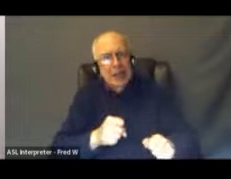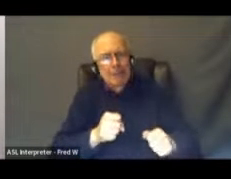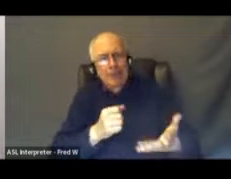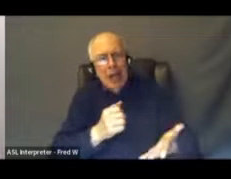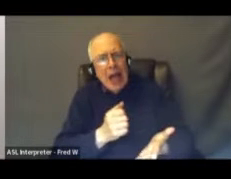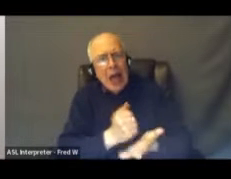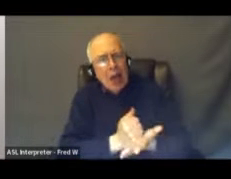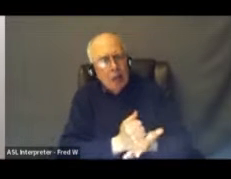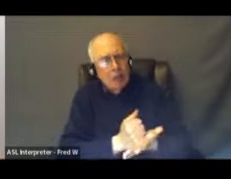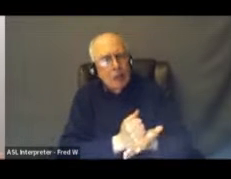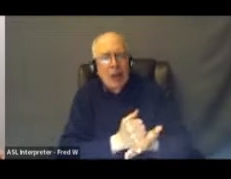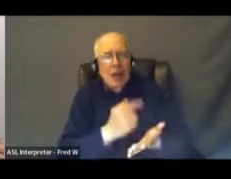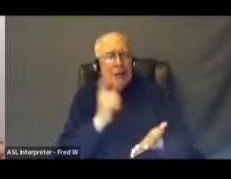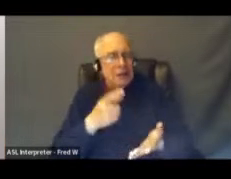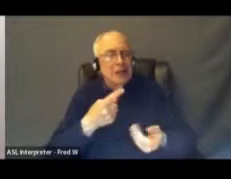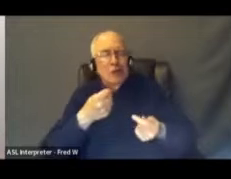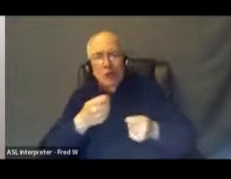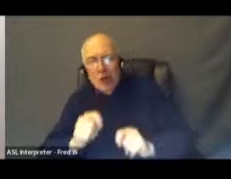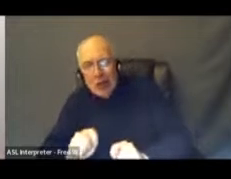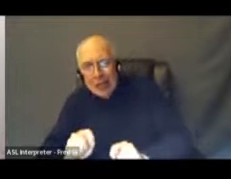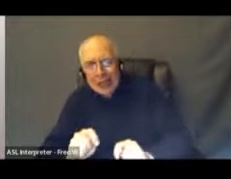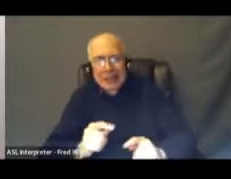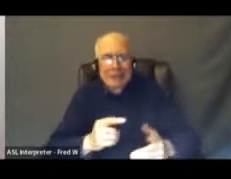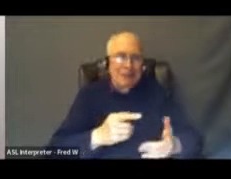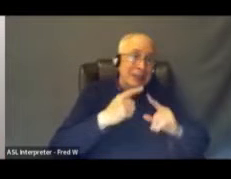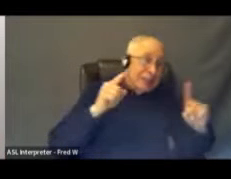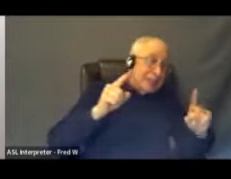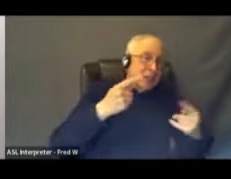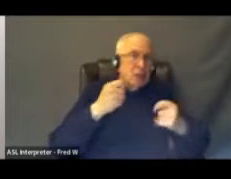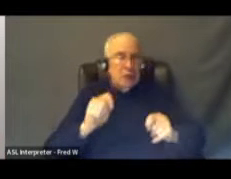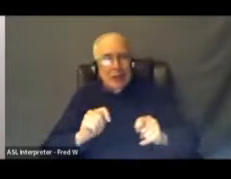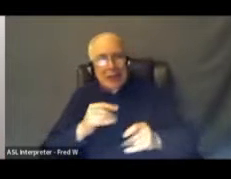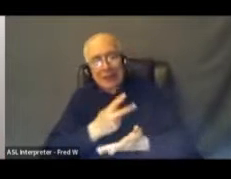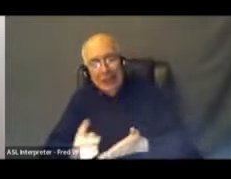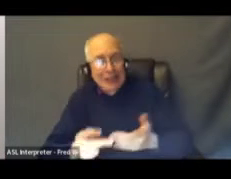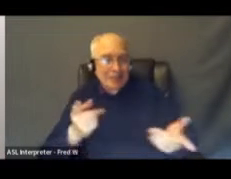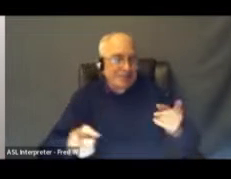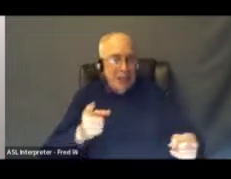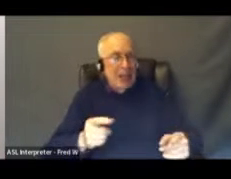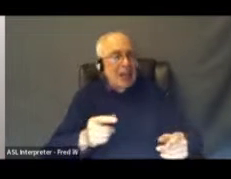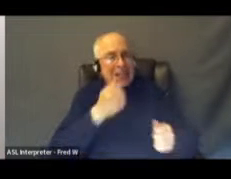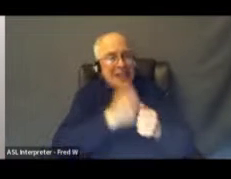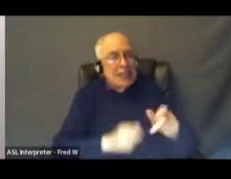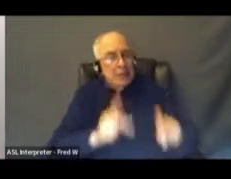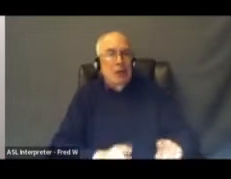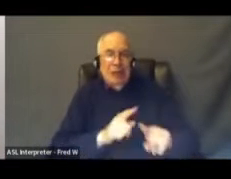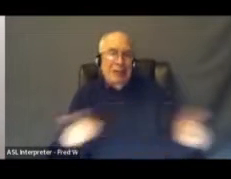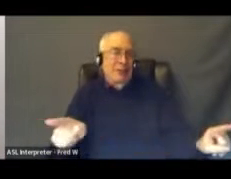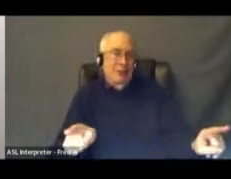and error. Every brain injury survivor is different. Once we've seen one injury, we've only seen one injury, no of two